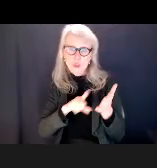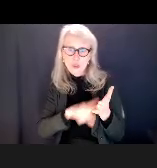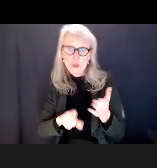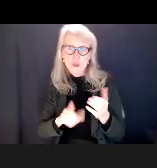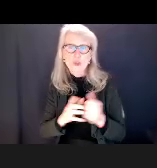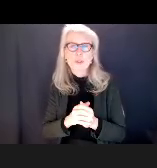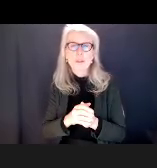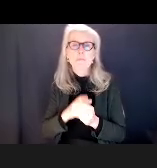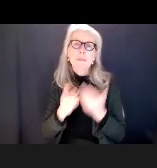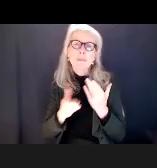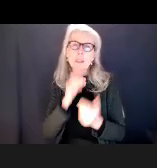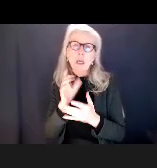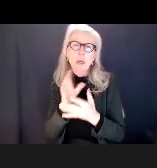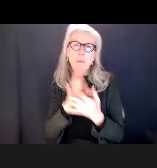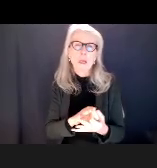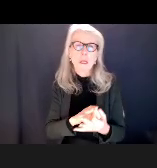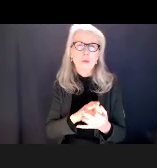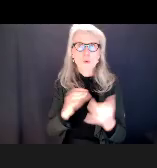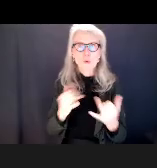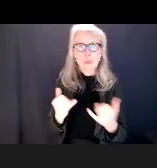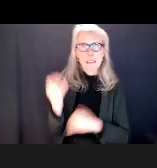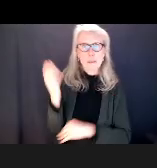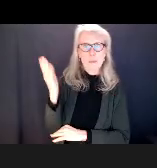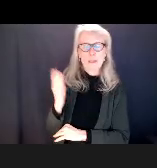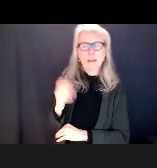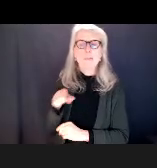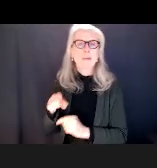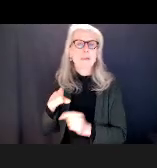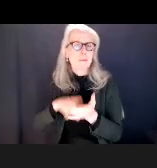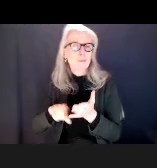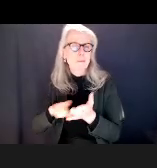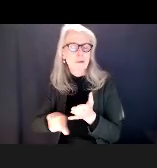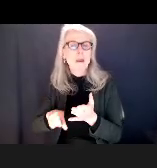today's presentation. We were looking at people who specifically worked with class